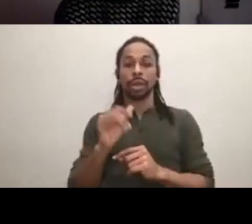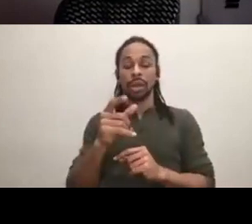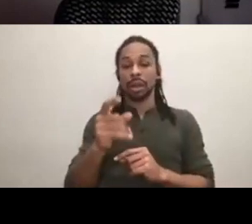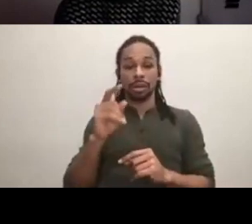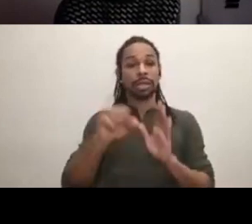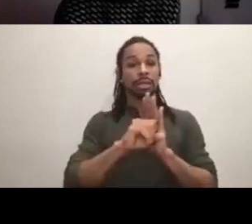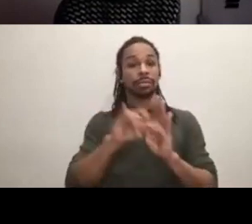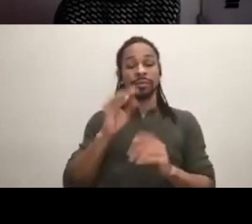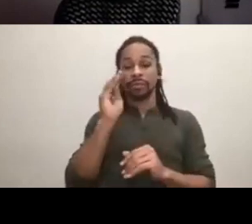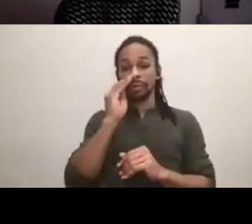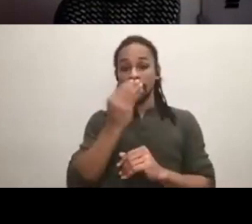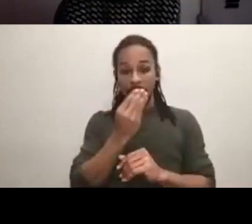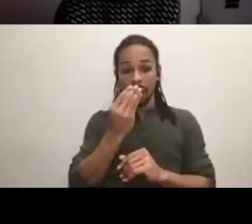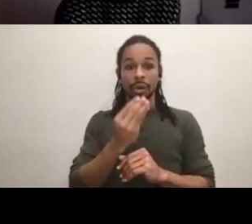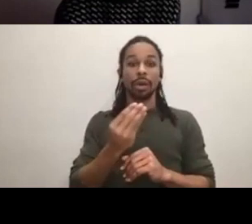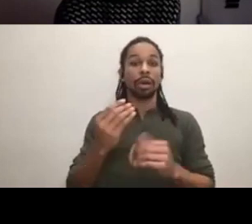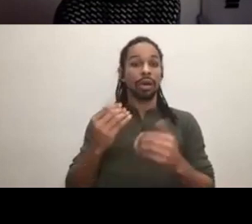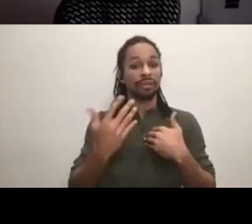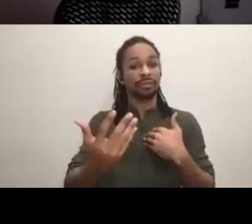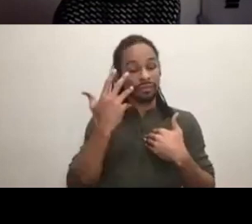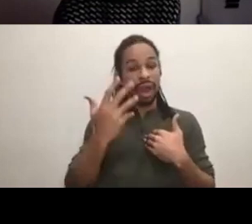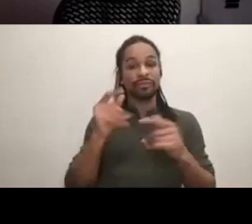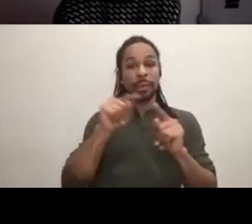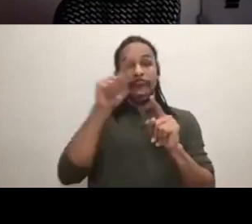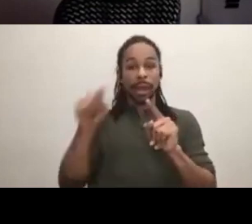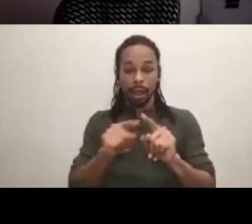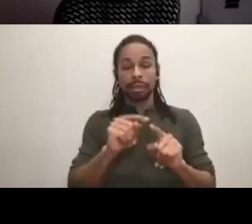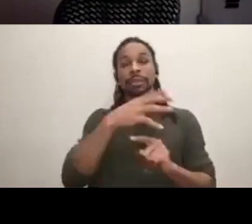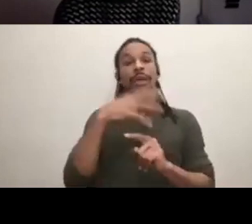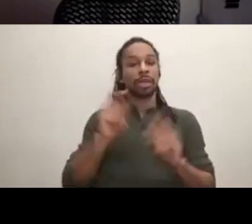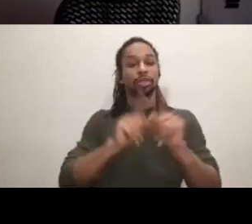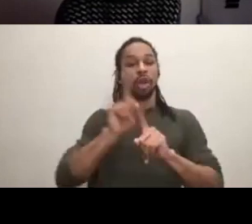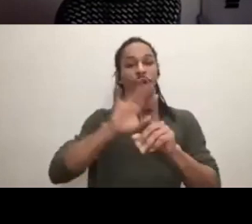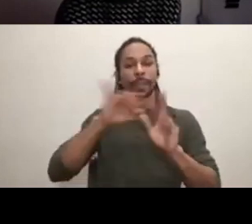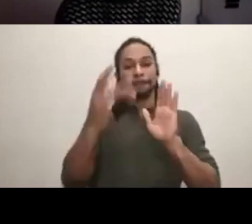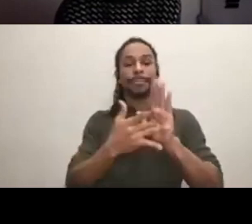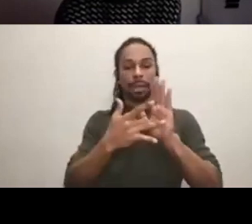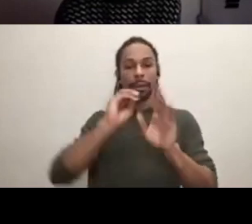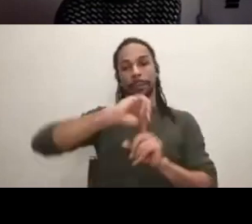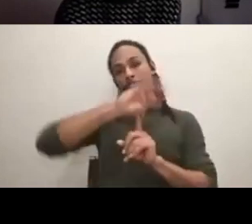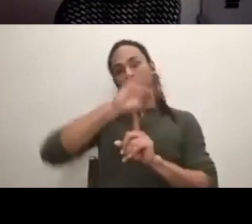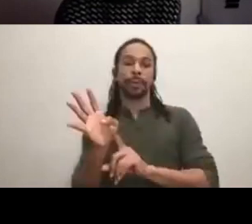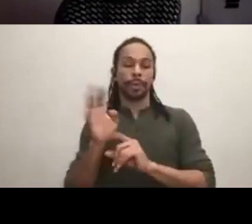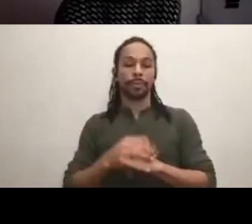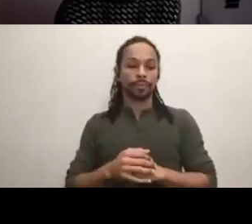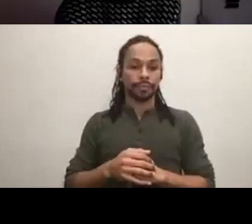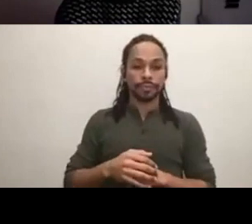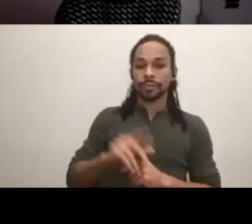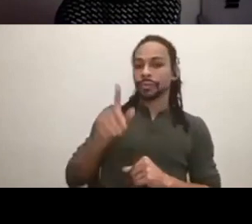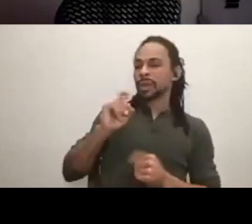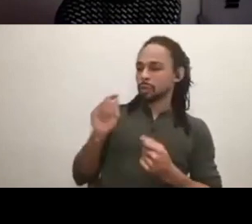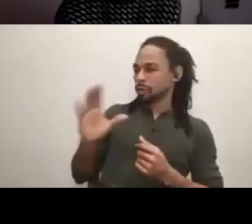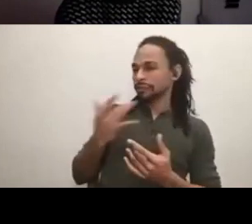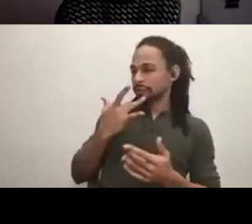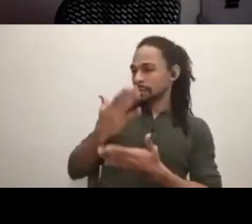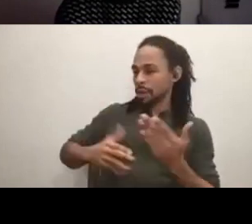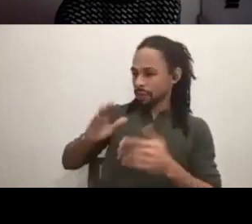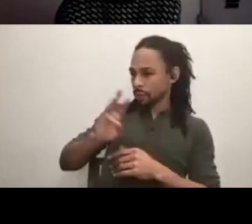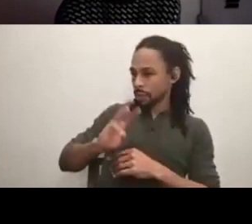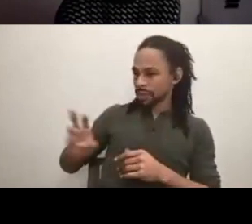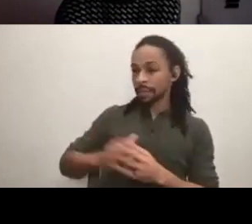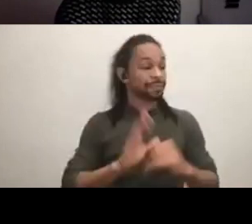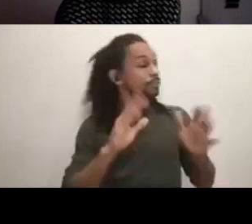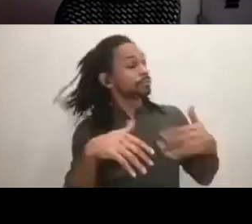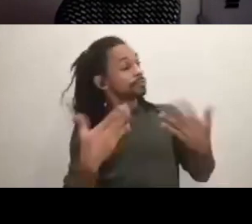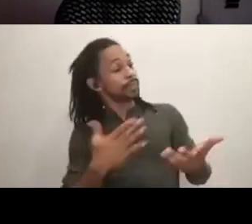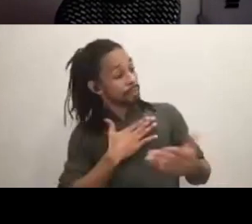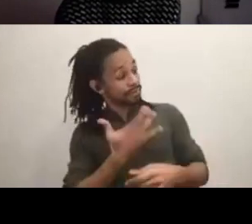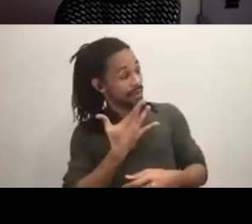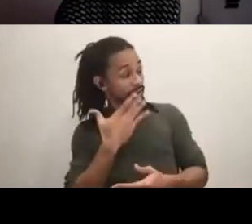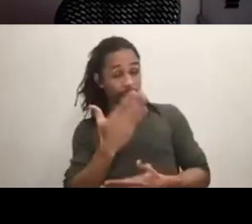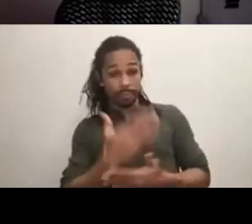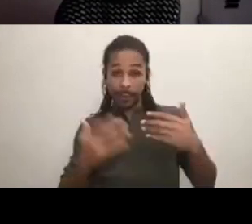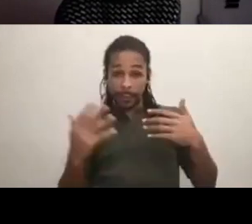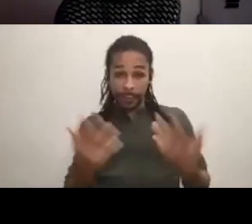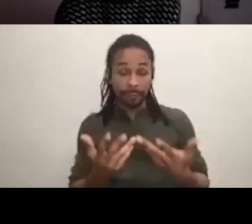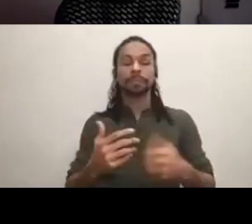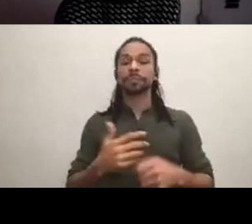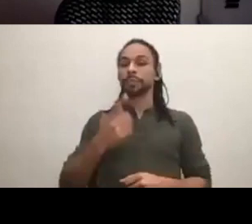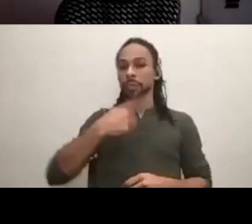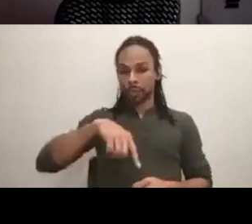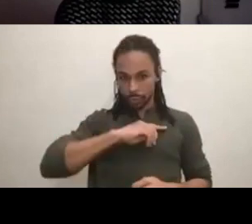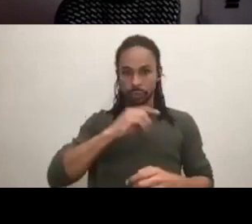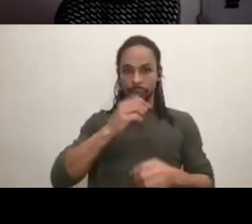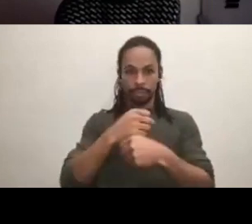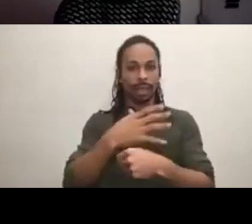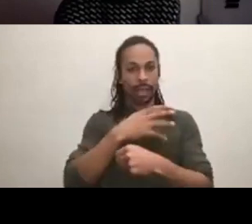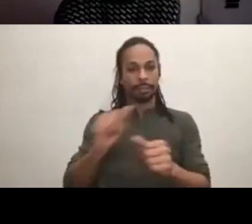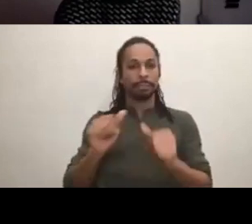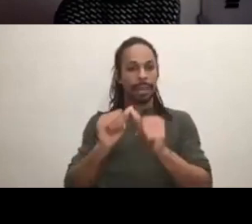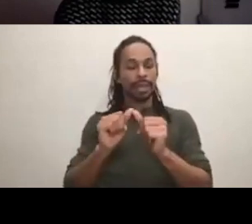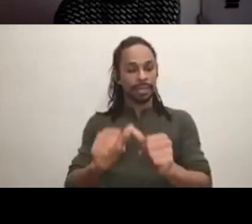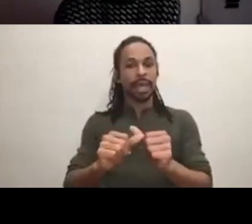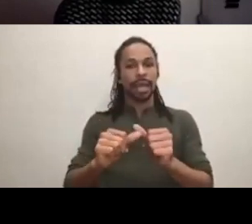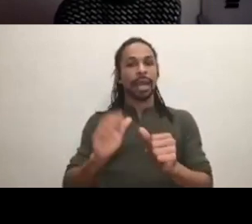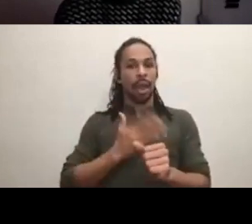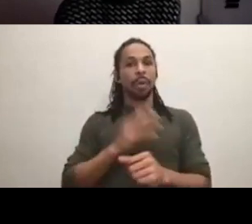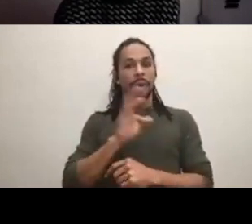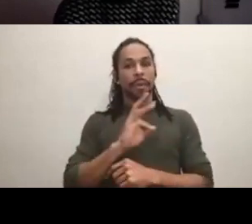of the reason that we're trying to use the chat sparingly as it's not screen reader compatible